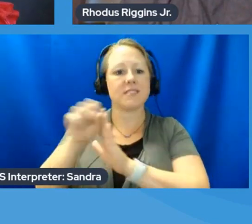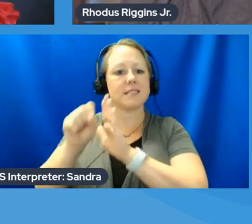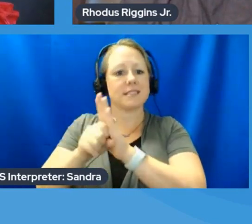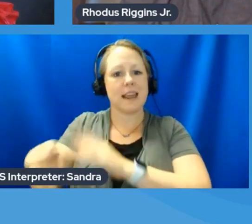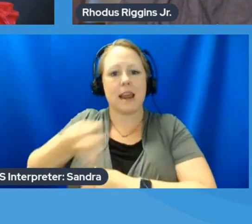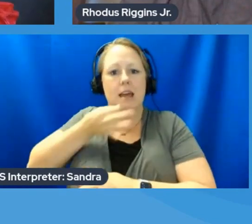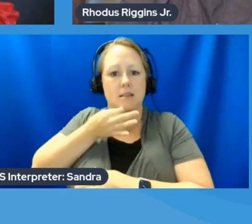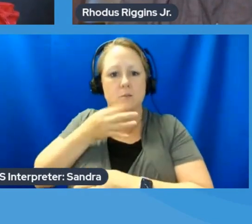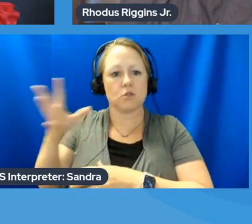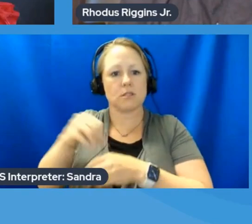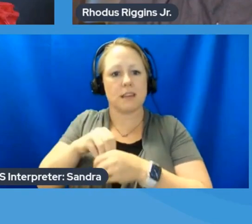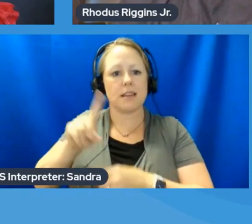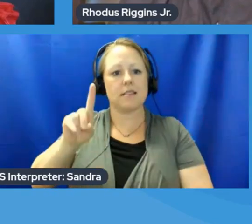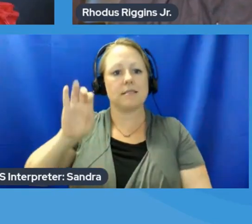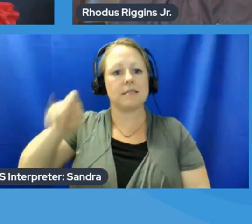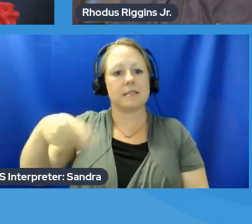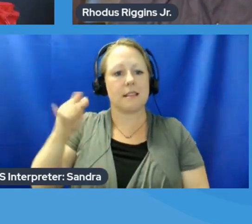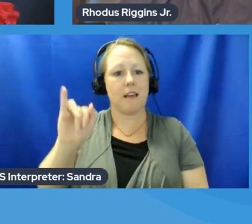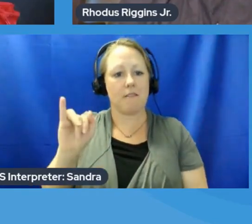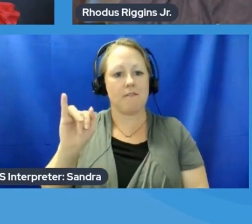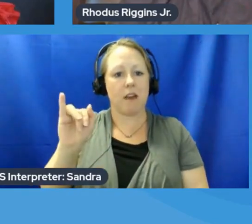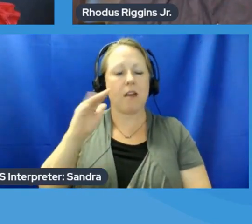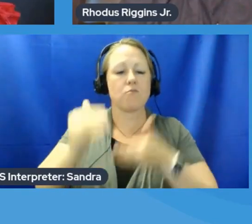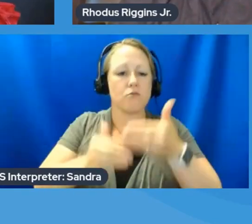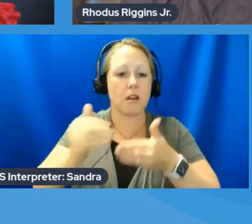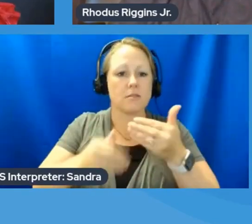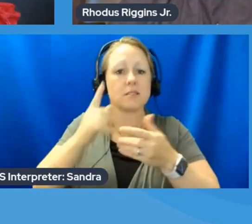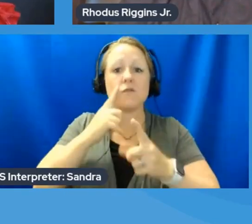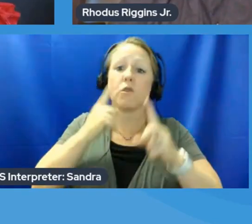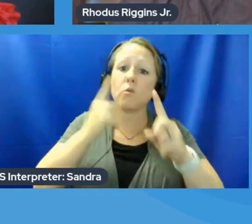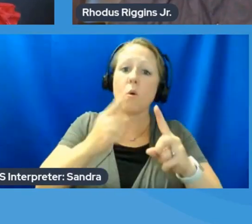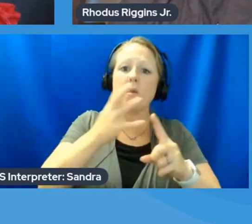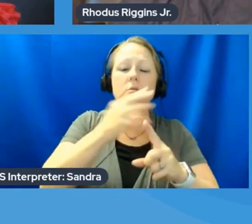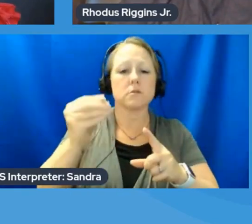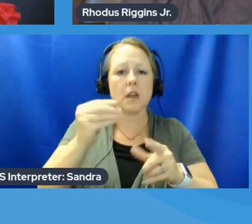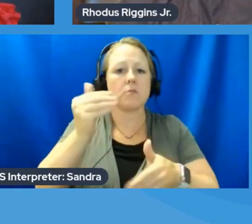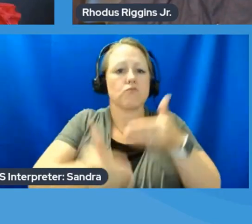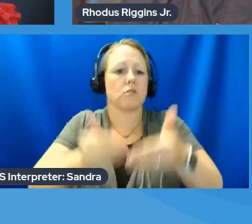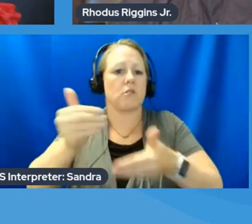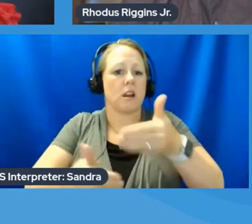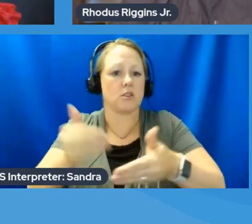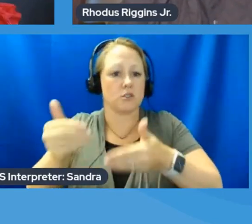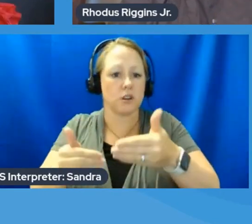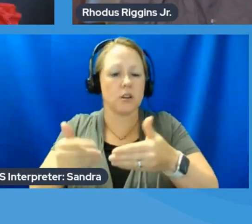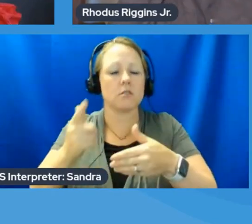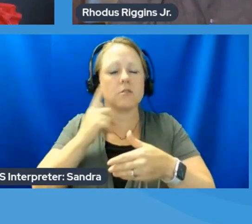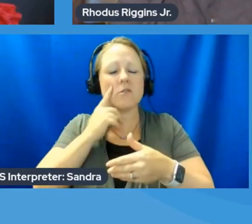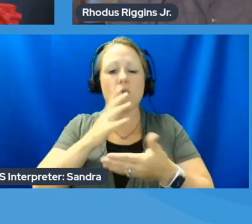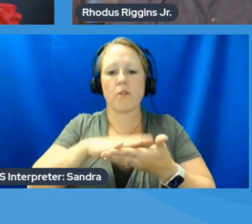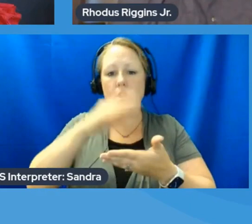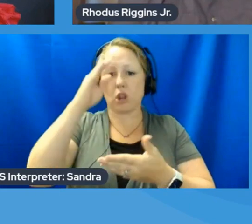on the goals and development progressions for the learning trajectories.